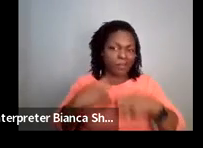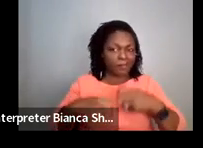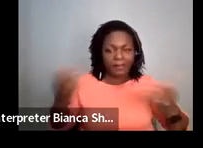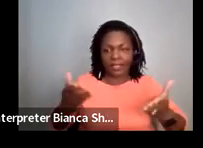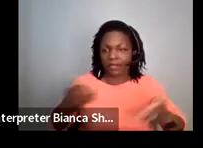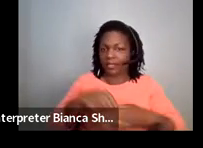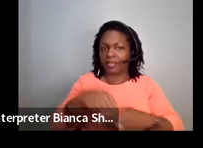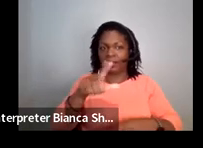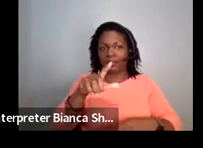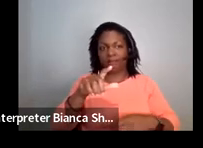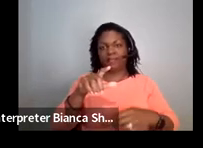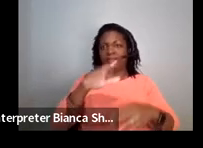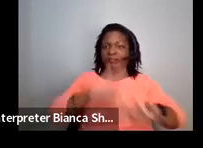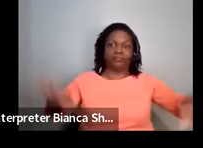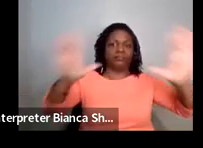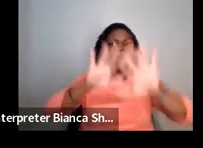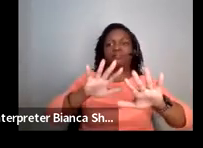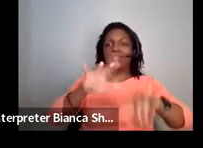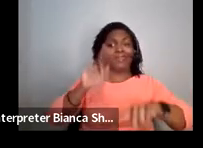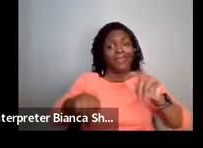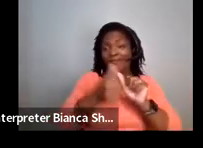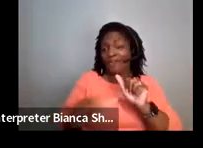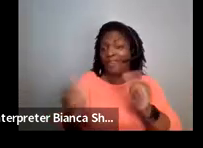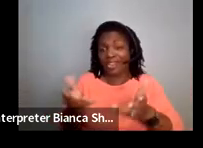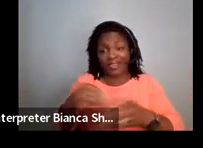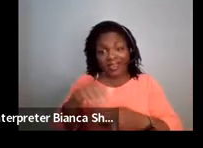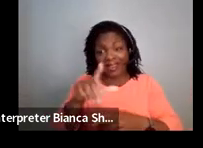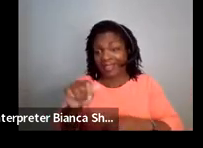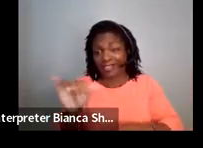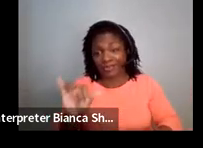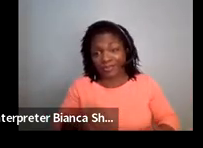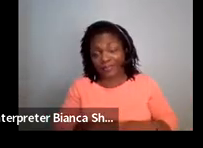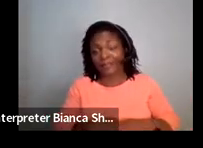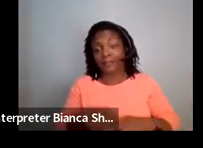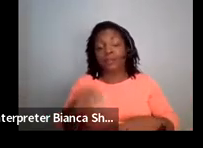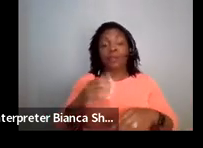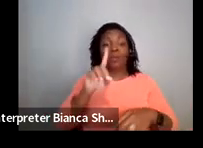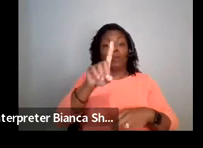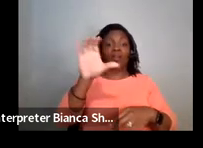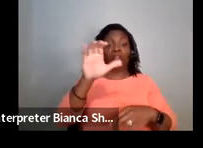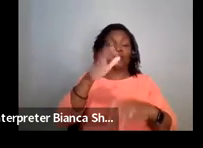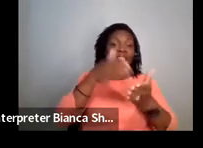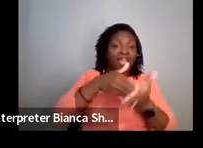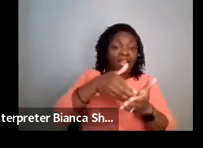Okay, there's no way we can avoid it here. in our state over a 100,000 plus in Louisiana.